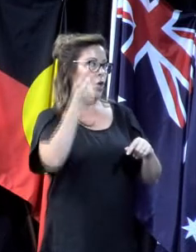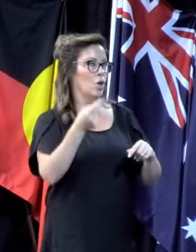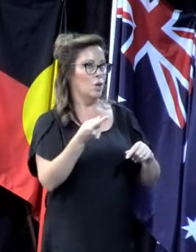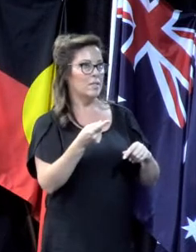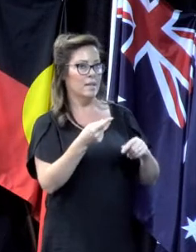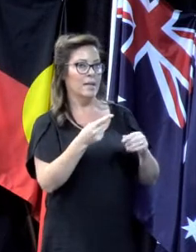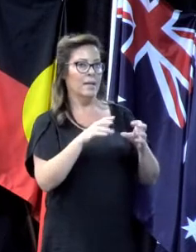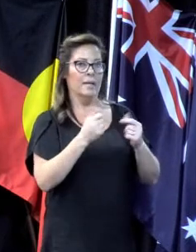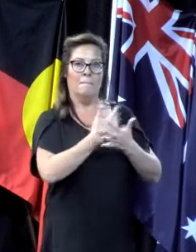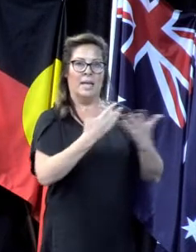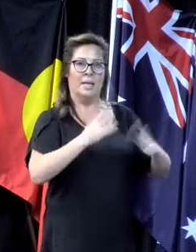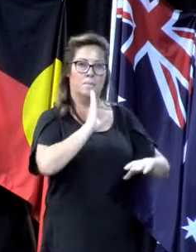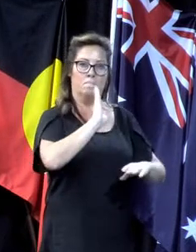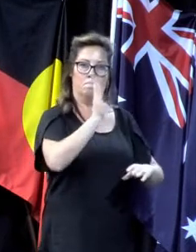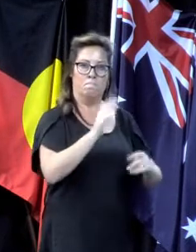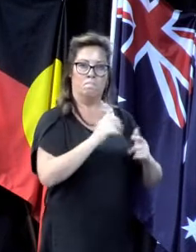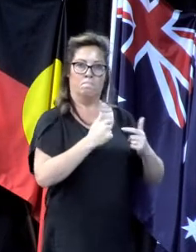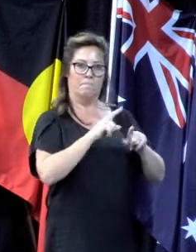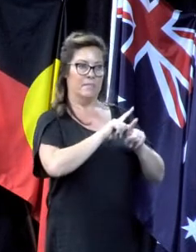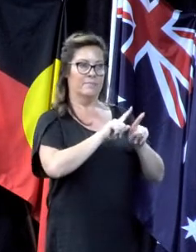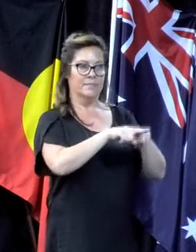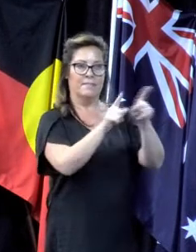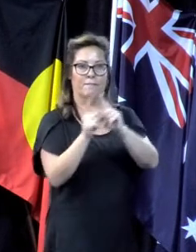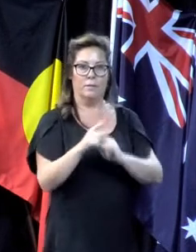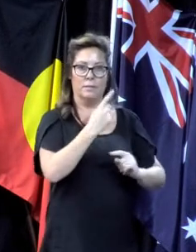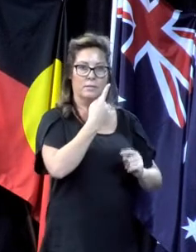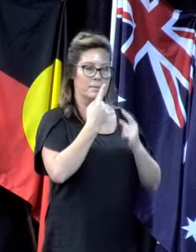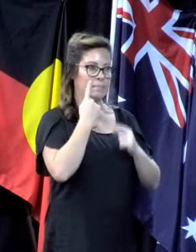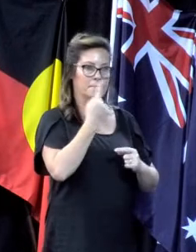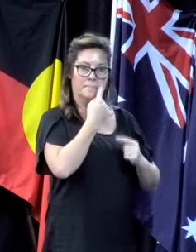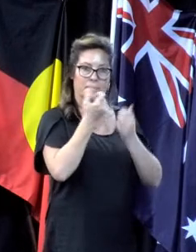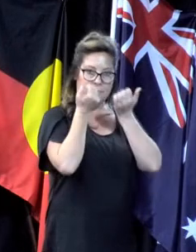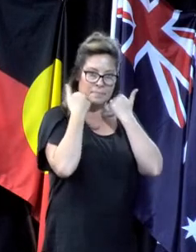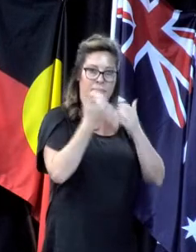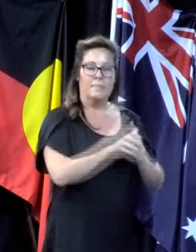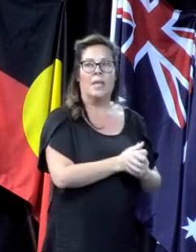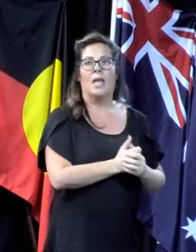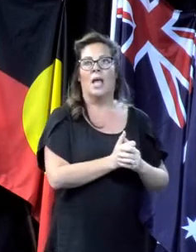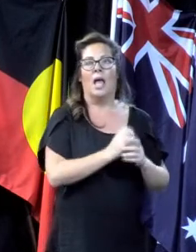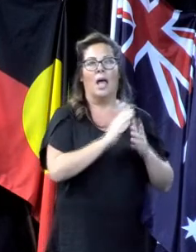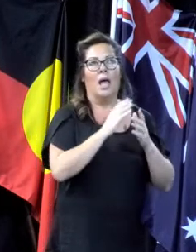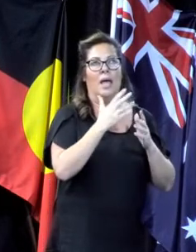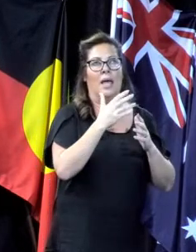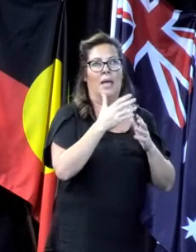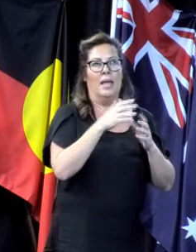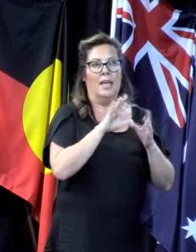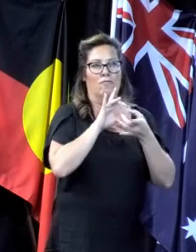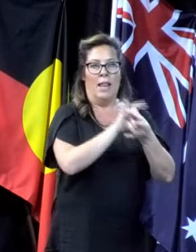and Ms Morris in response to some questions around supports and mechanisms and structures to assist first Nations to some students